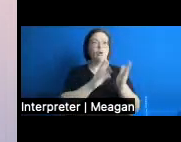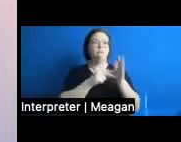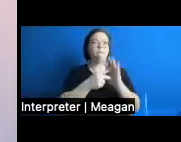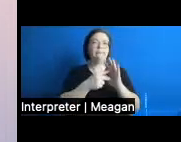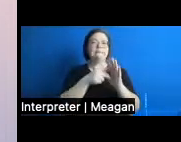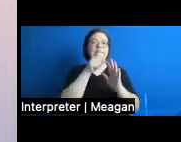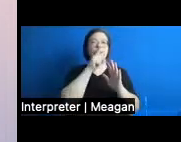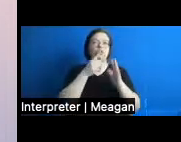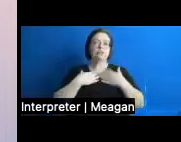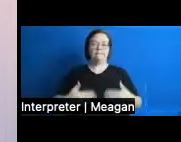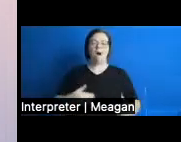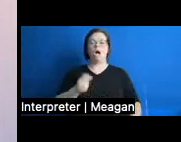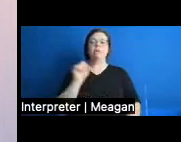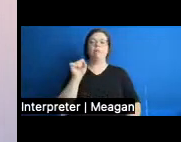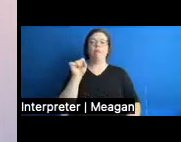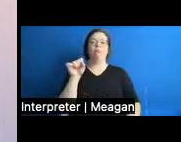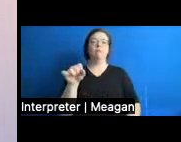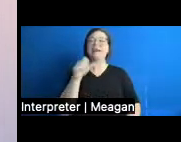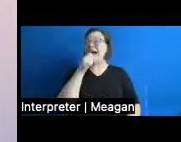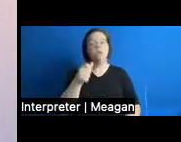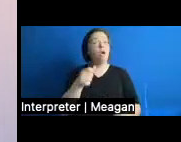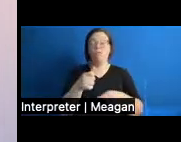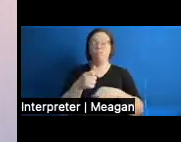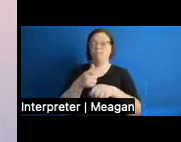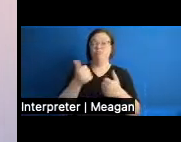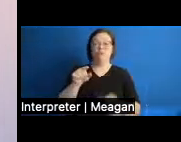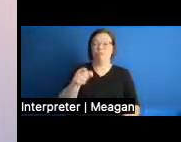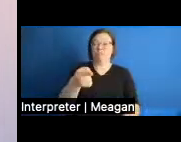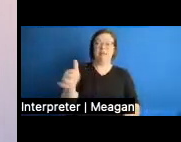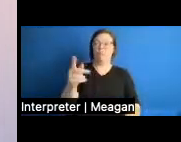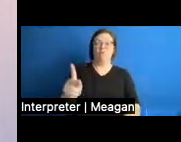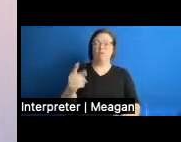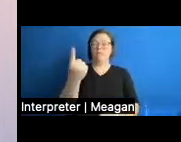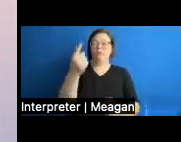And I don't mean that as an insult to anyone who is a believer, but simply that the space of faith